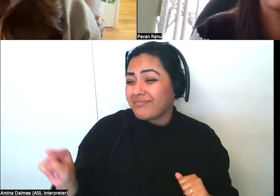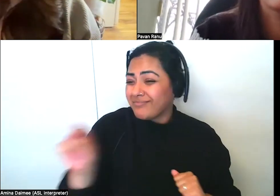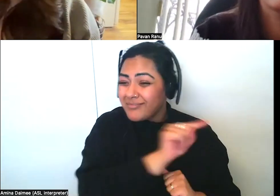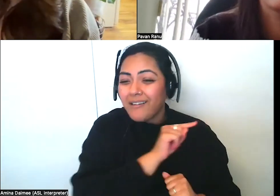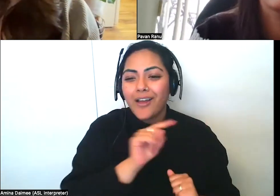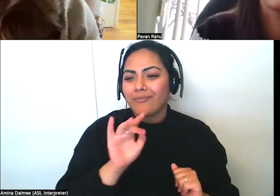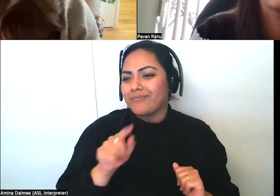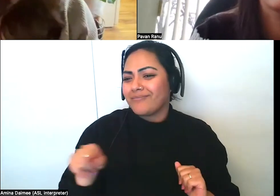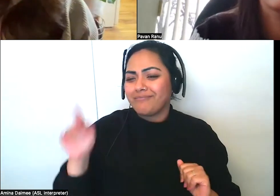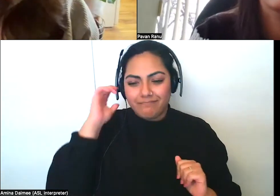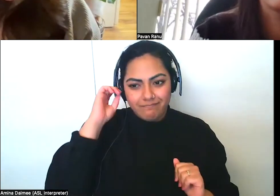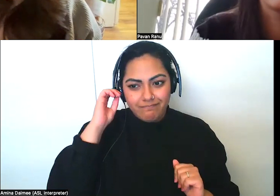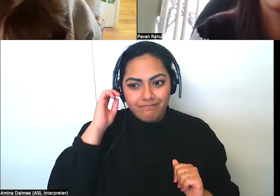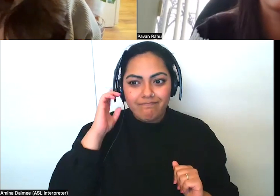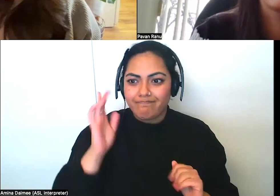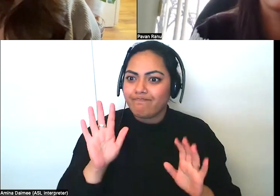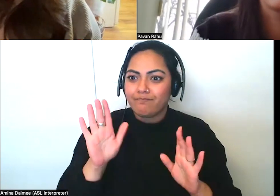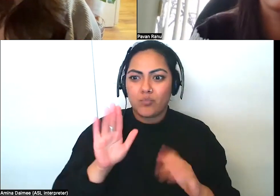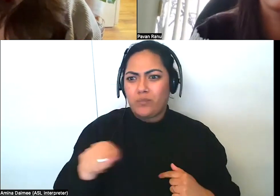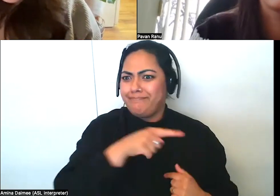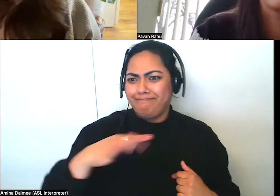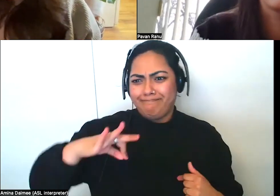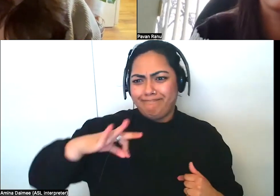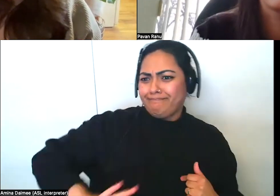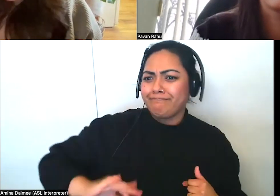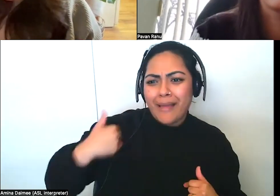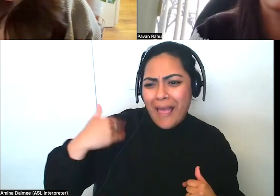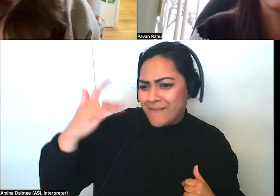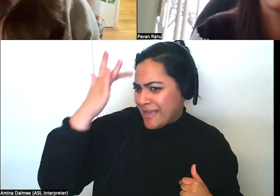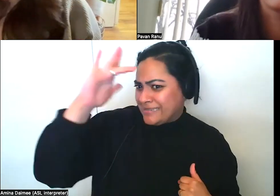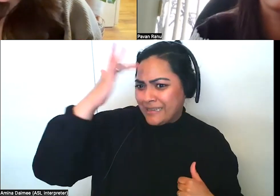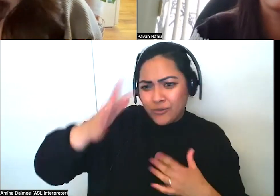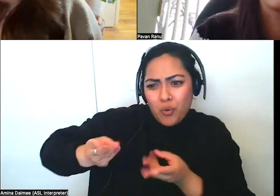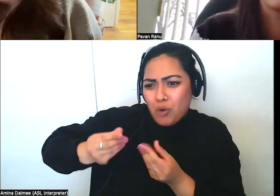property. You may already own books that fit into some of these trends,